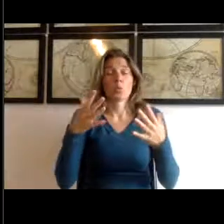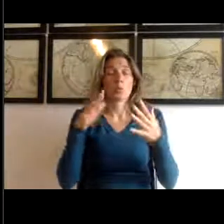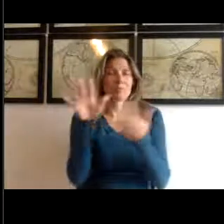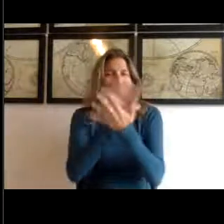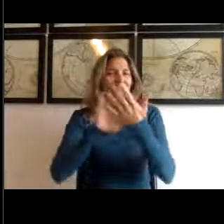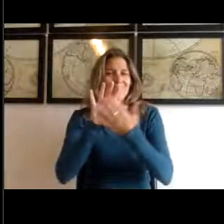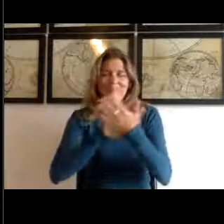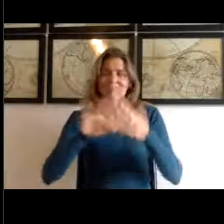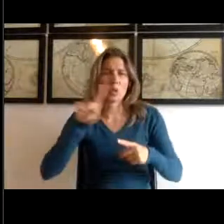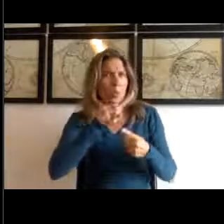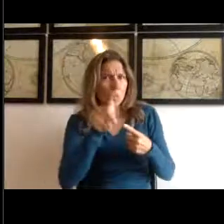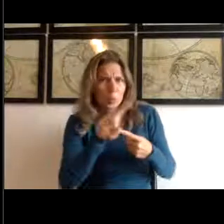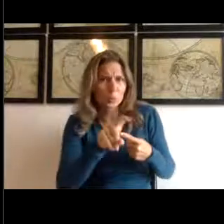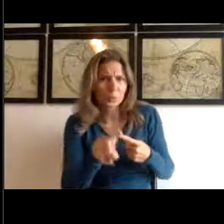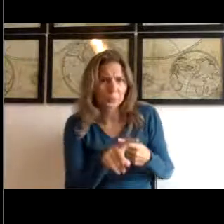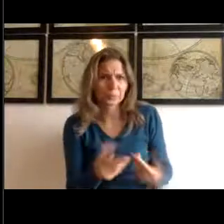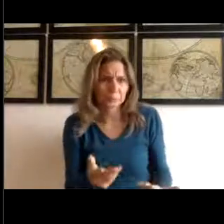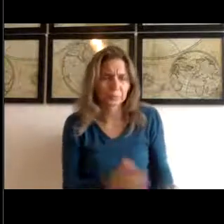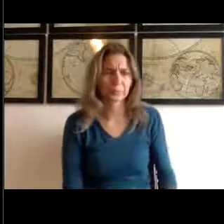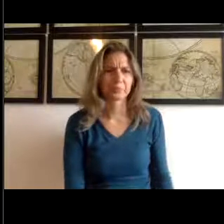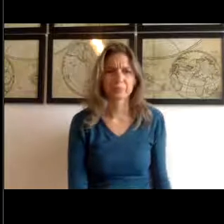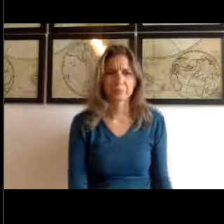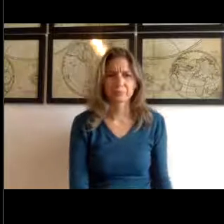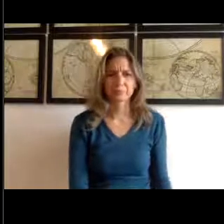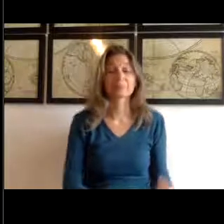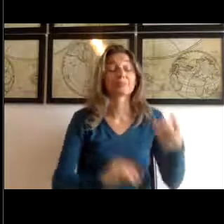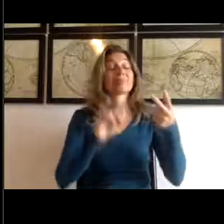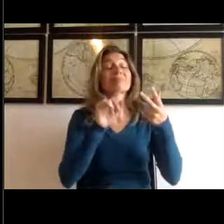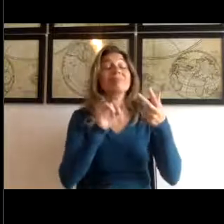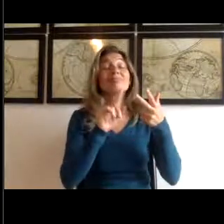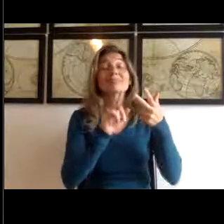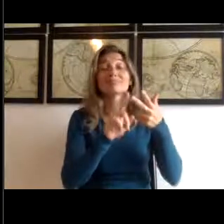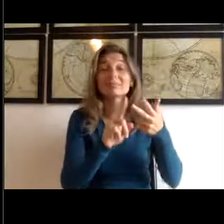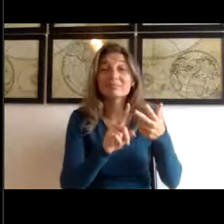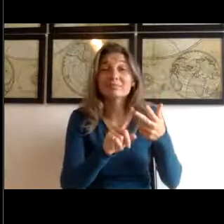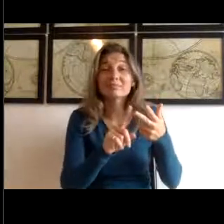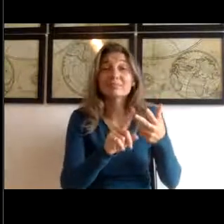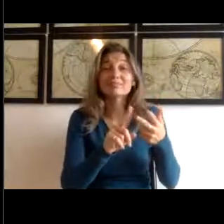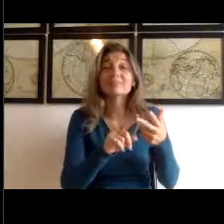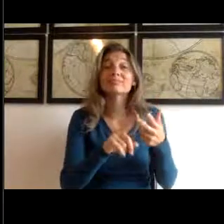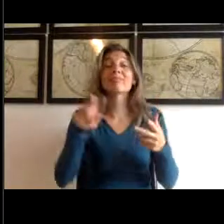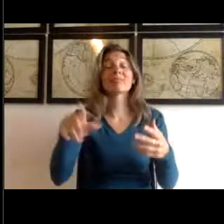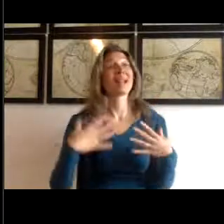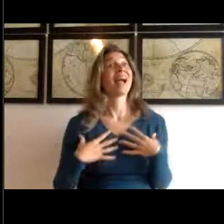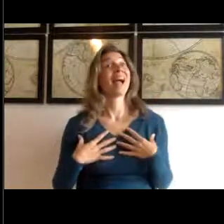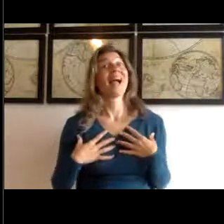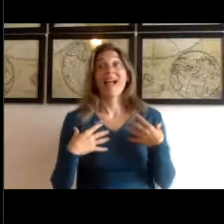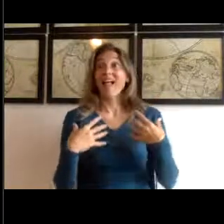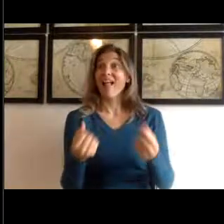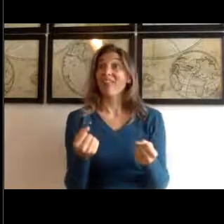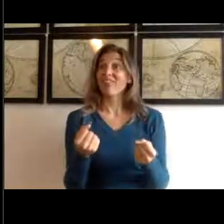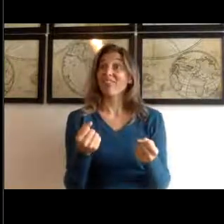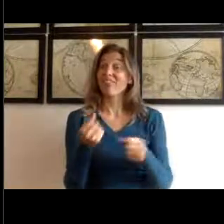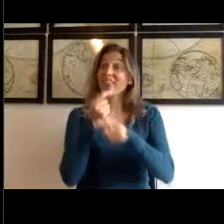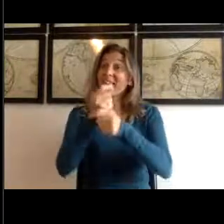And in general it's difficult to get reliable information about the state of the health system in the host countries